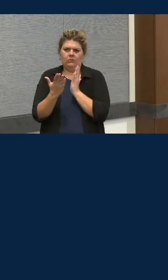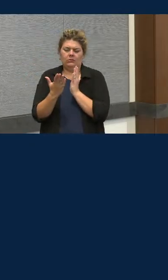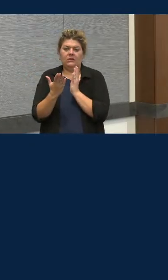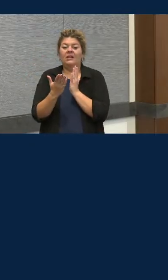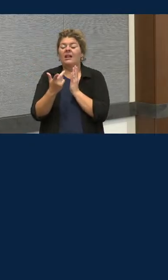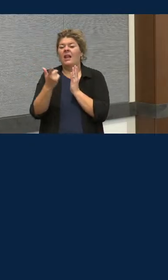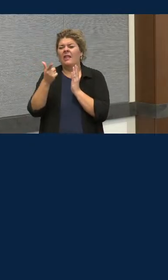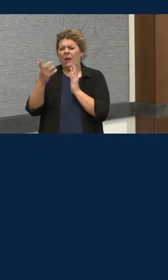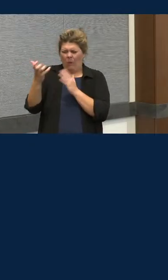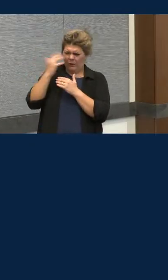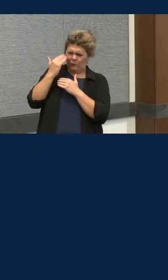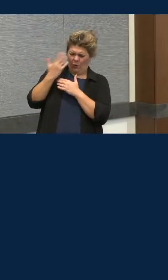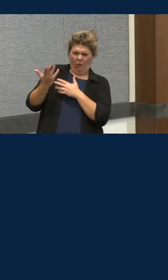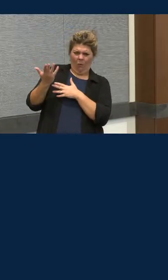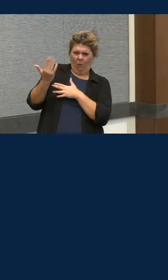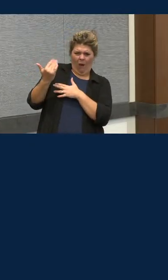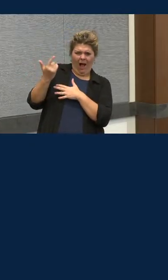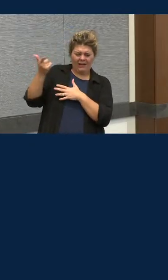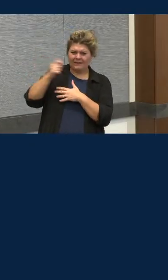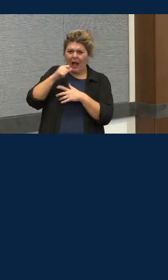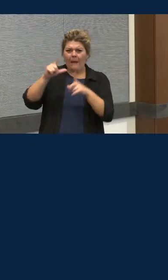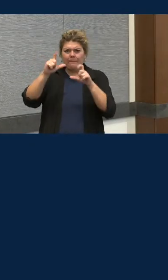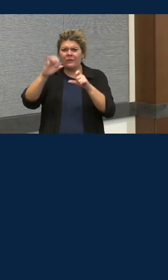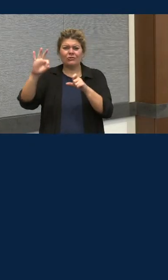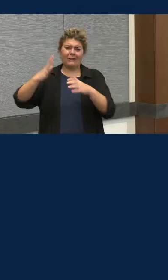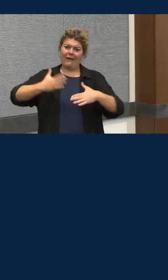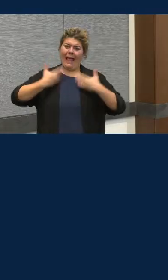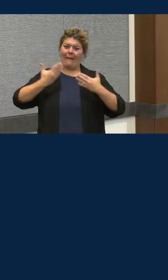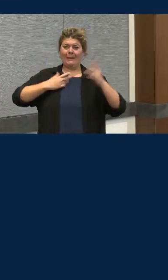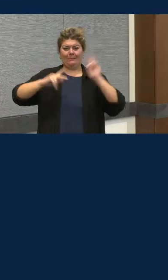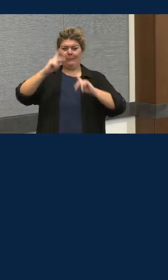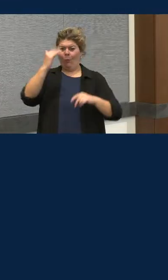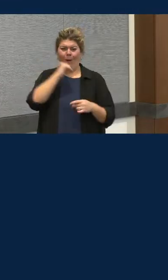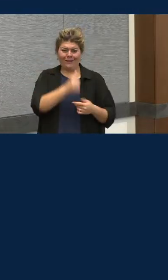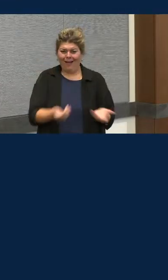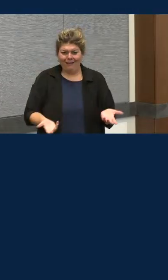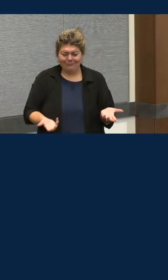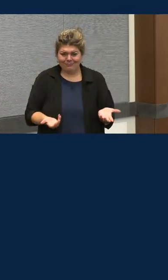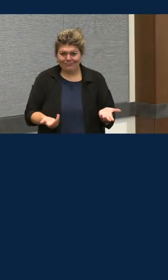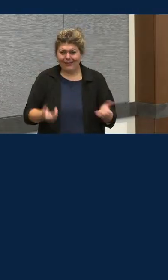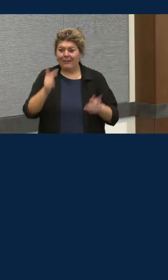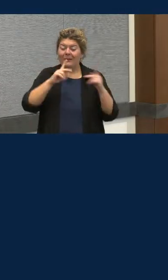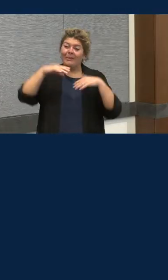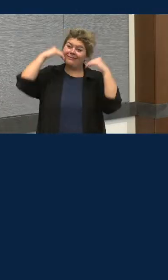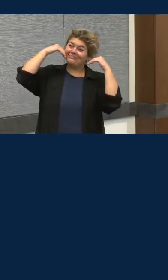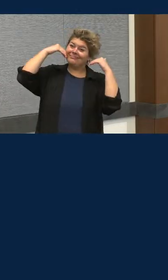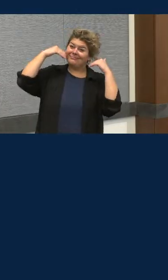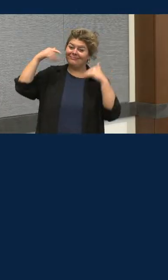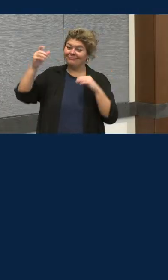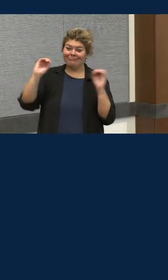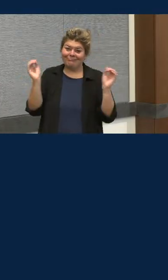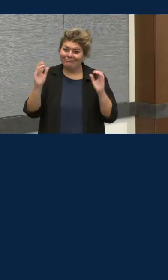know why hadn't he taken pictures of happy people, of